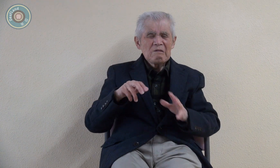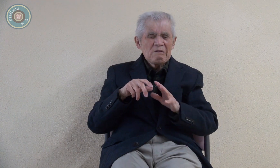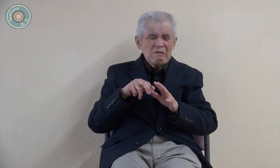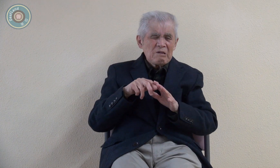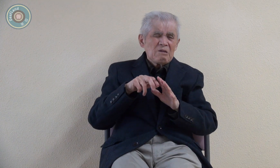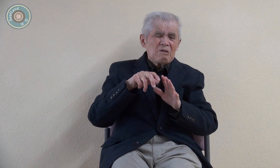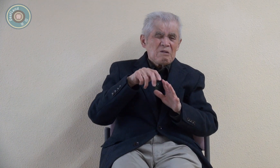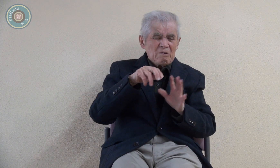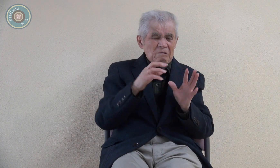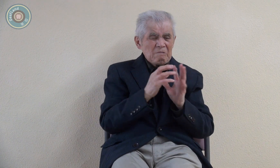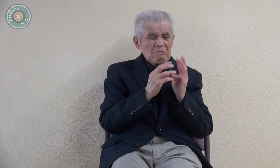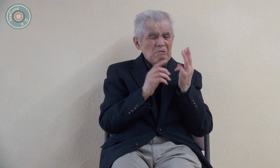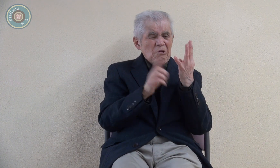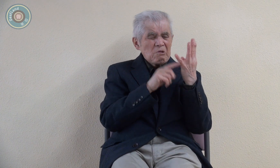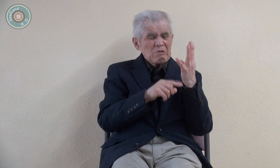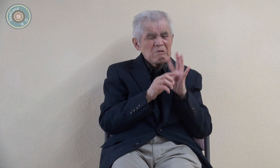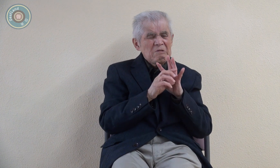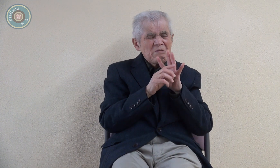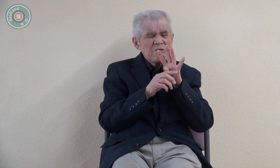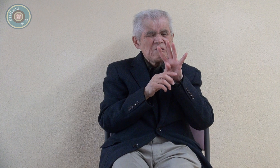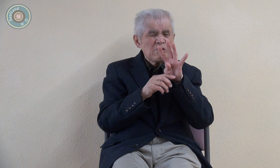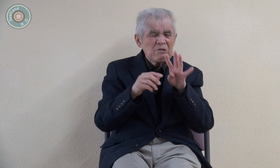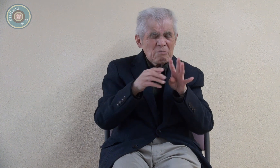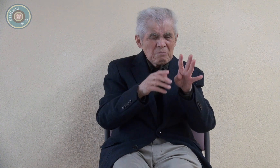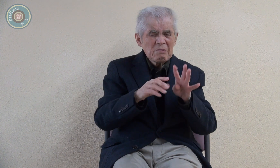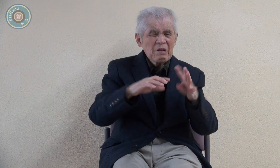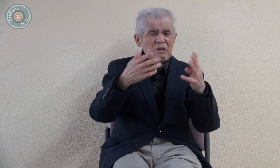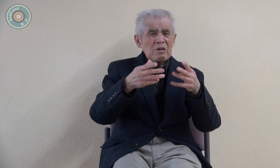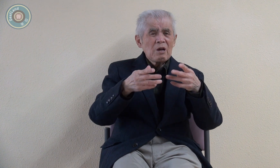The four of us walked toward the Red Cross Hospital